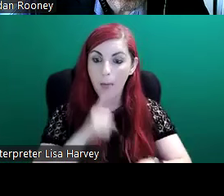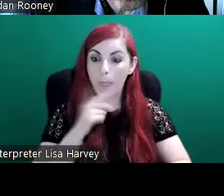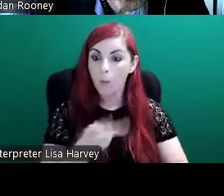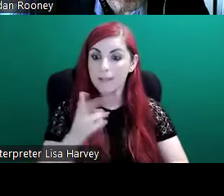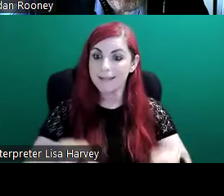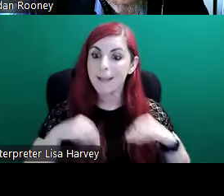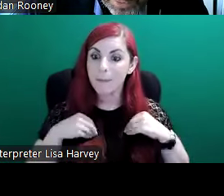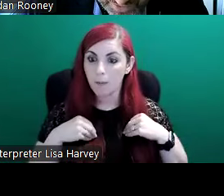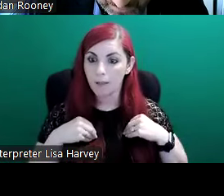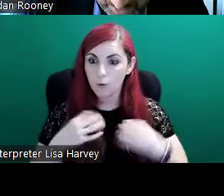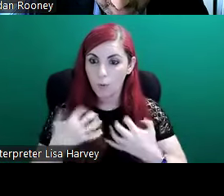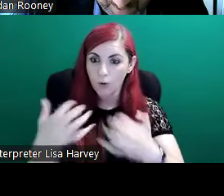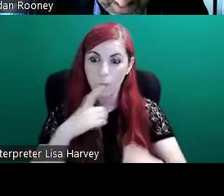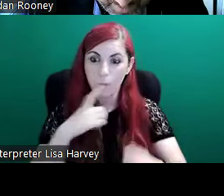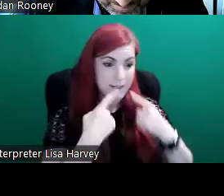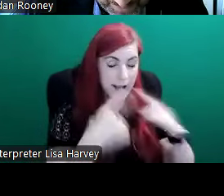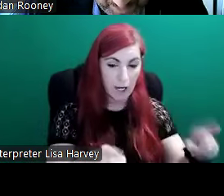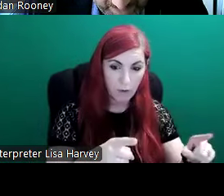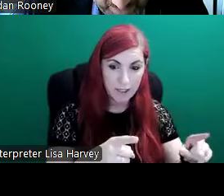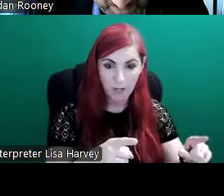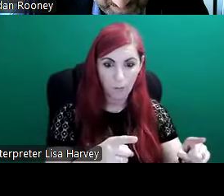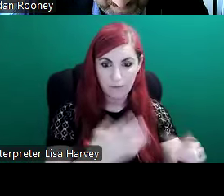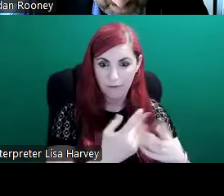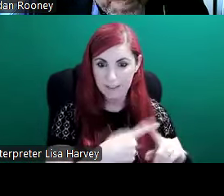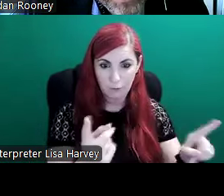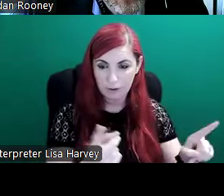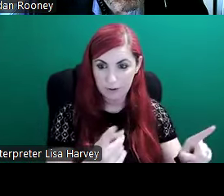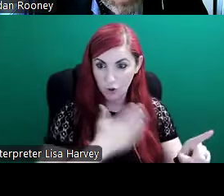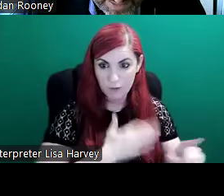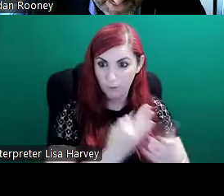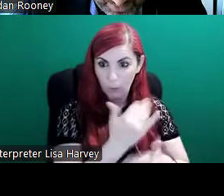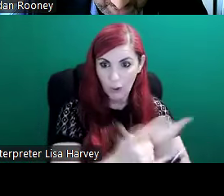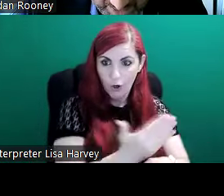unlike decoration of just a few years earlier, the composition is pared down and